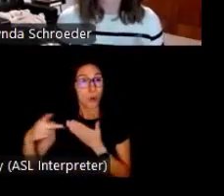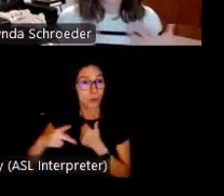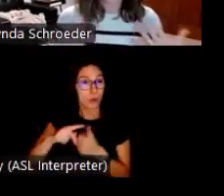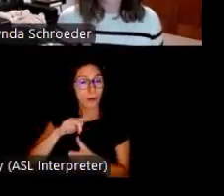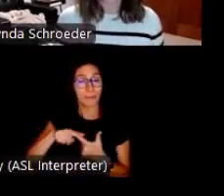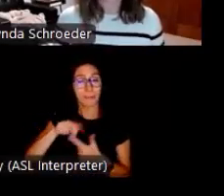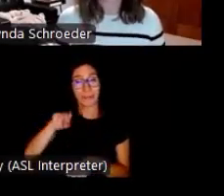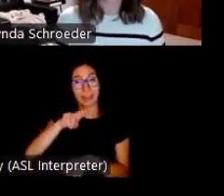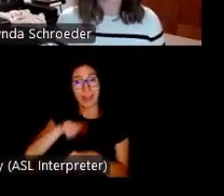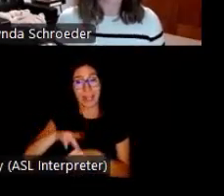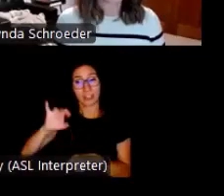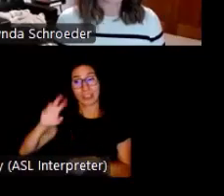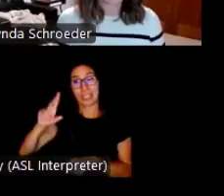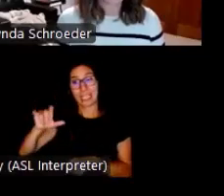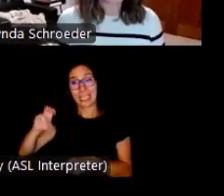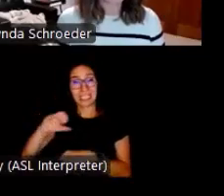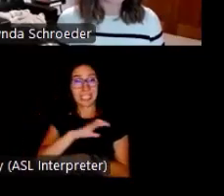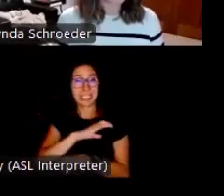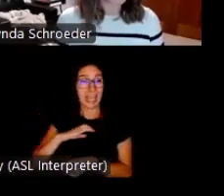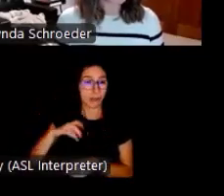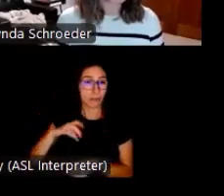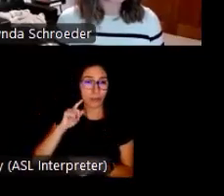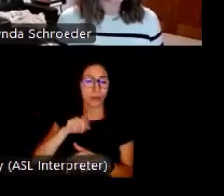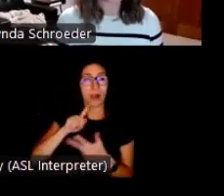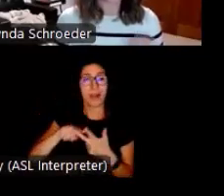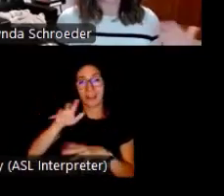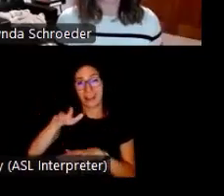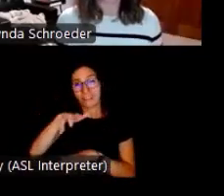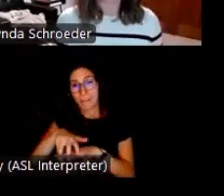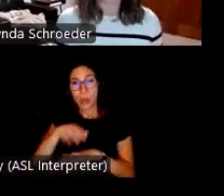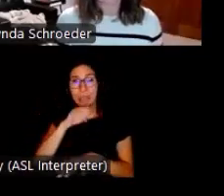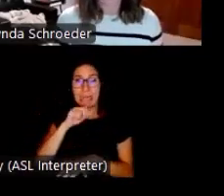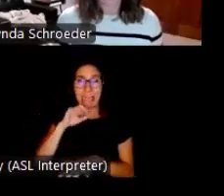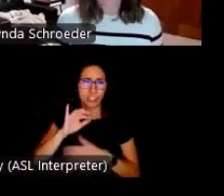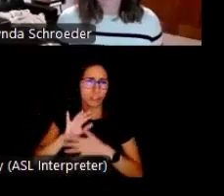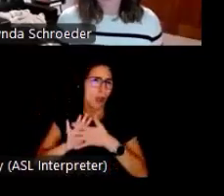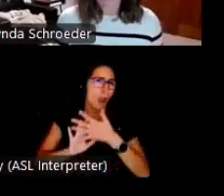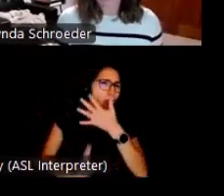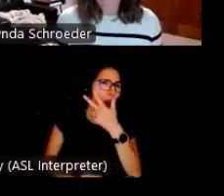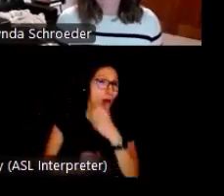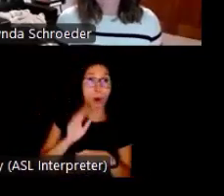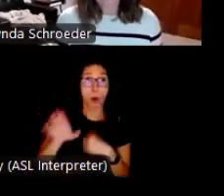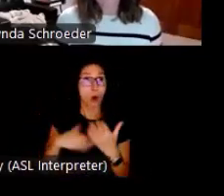the National Resource Center on Native American Aging, all of these groups are really great resources.